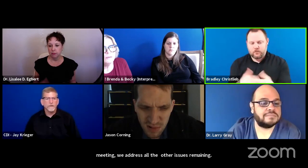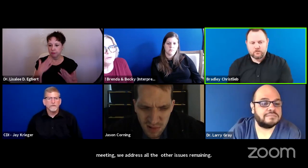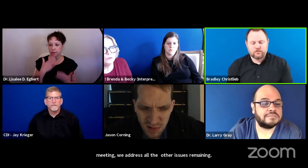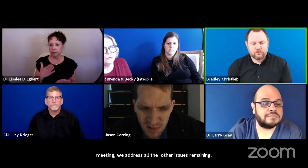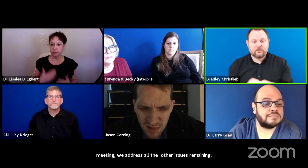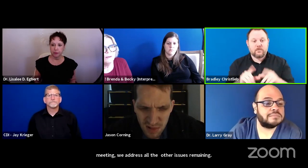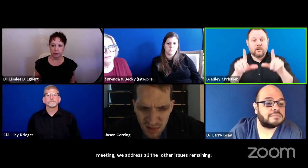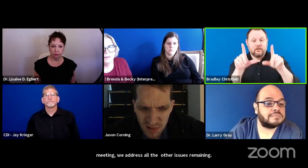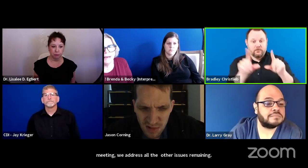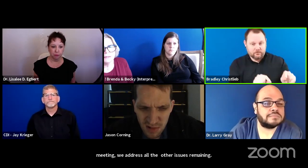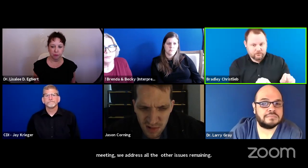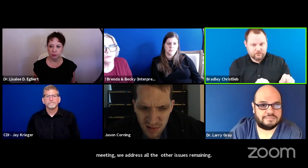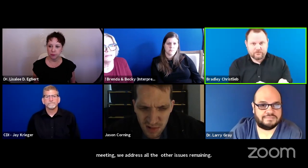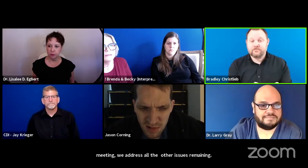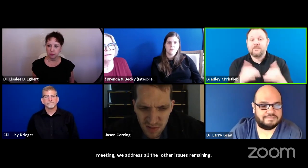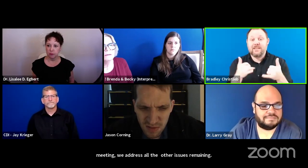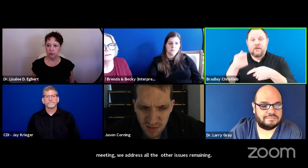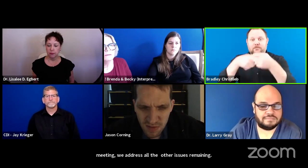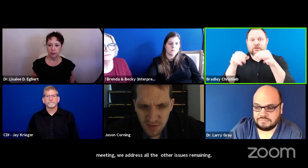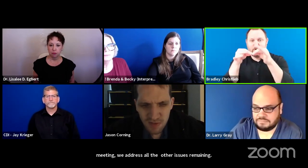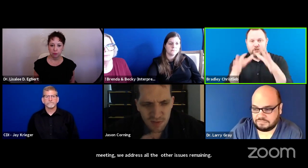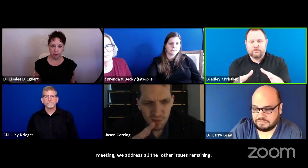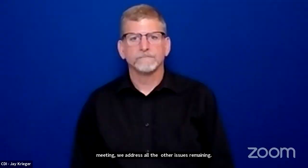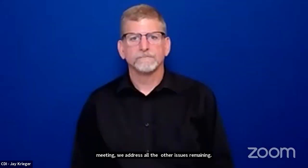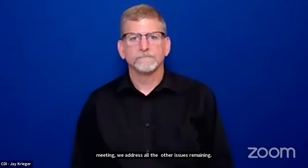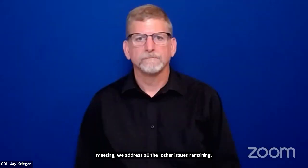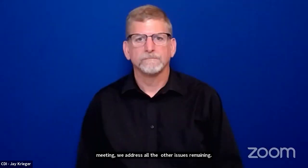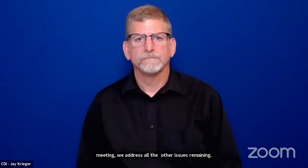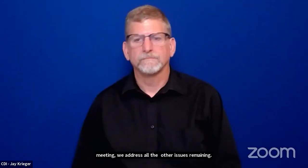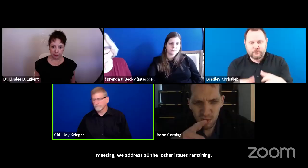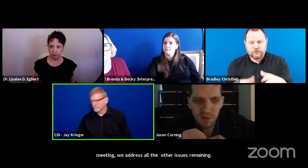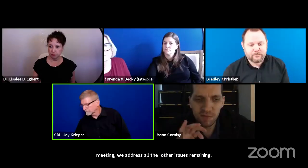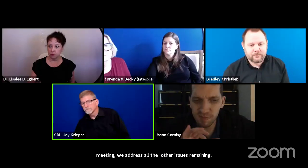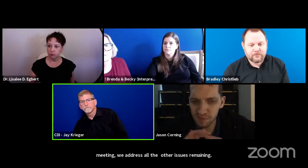abuse that purpose.